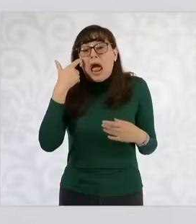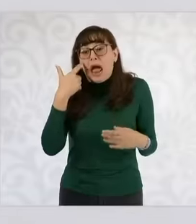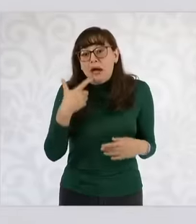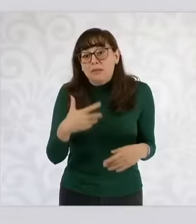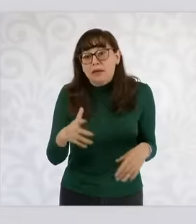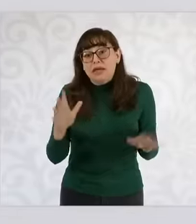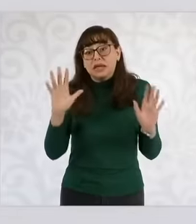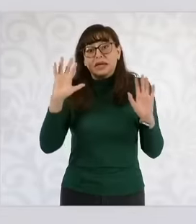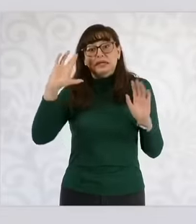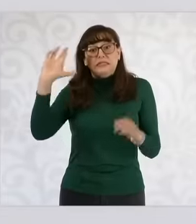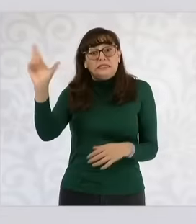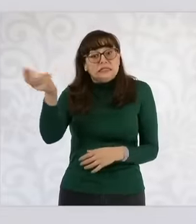knowledge of